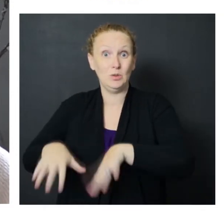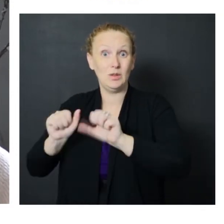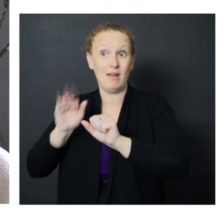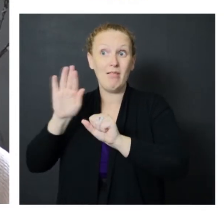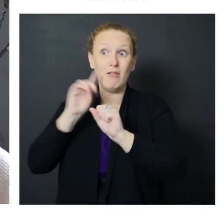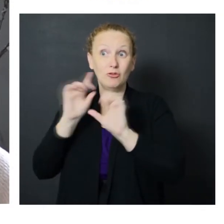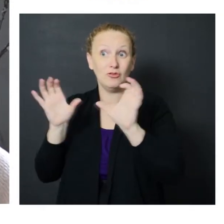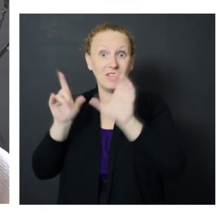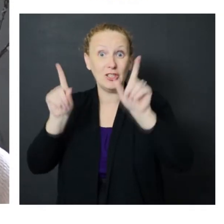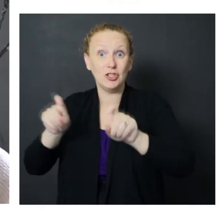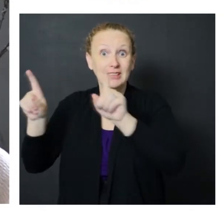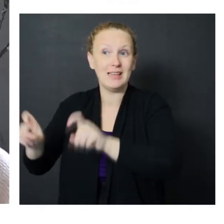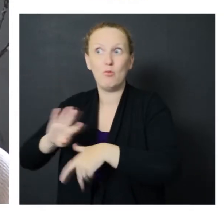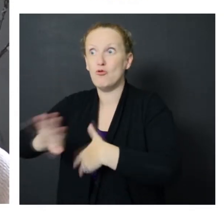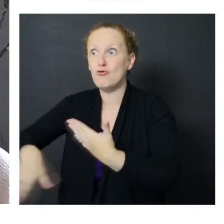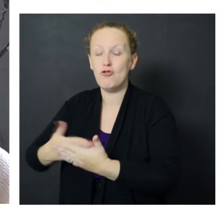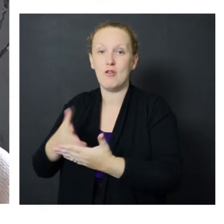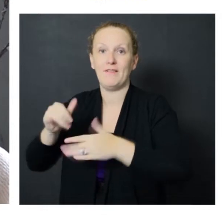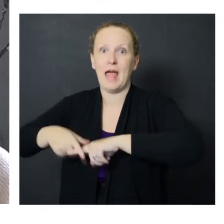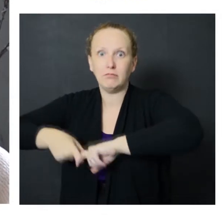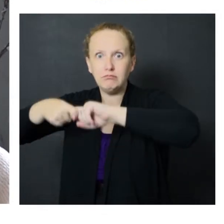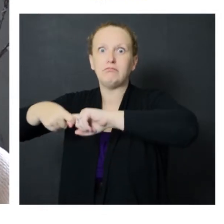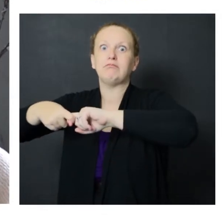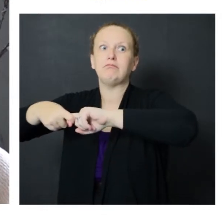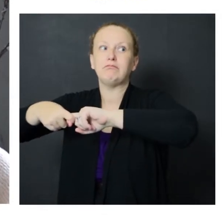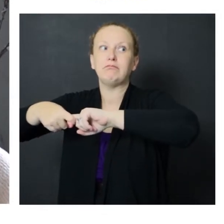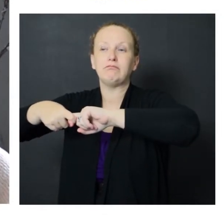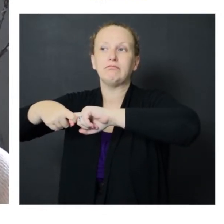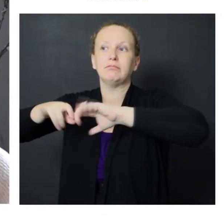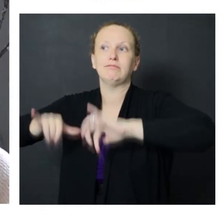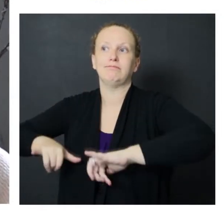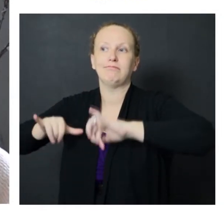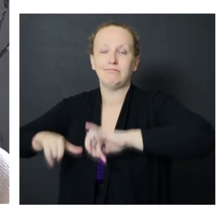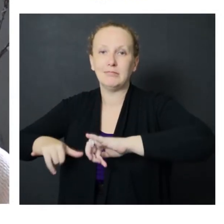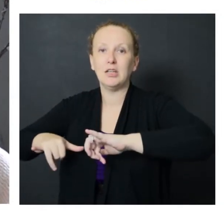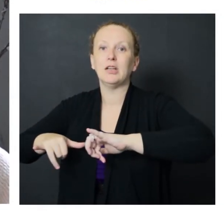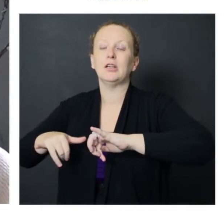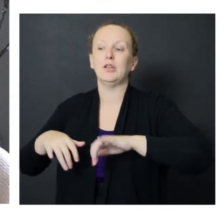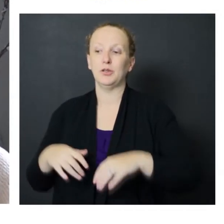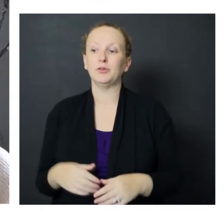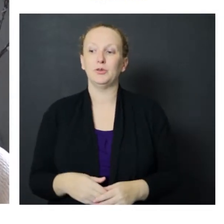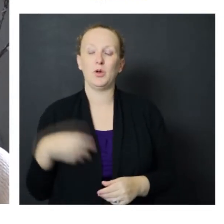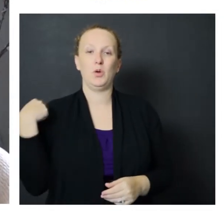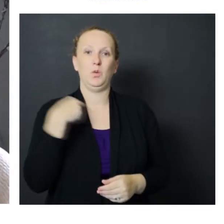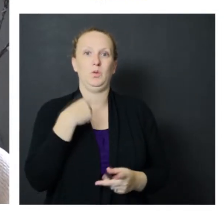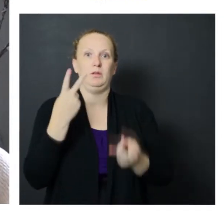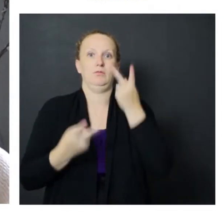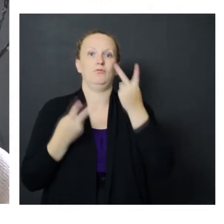So, we kind of thought of the multi um, angle approach on